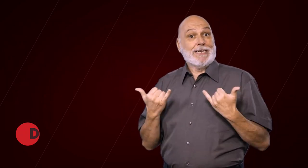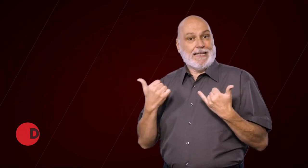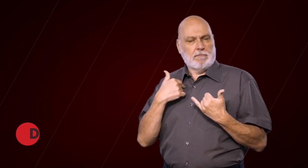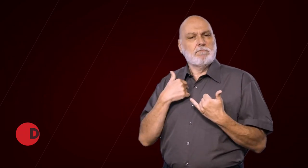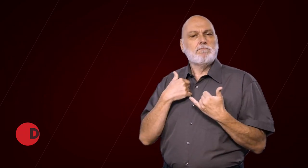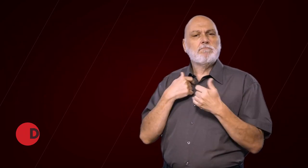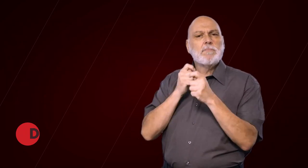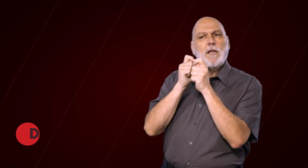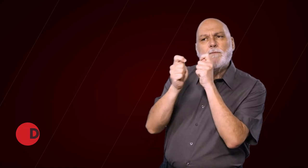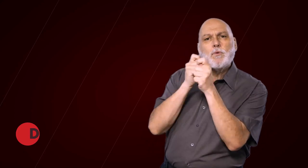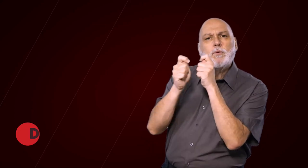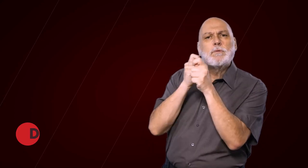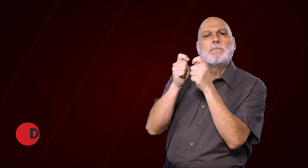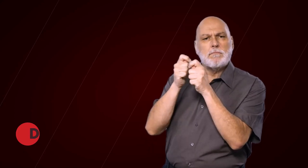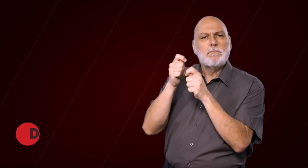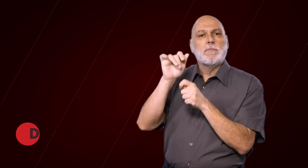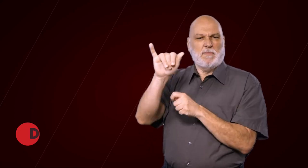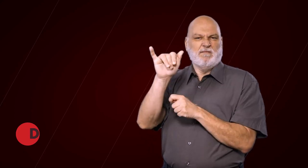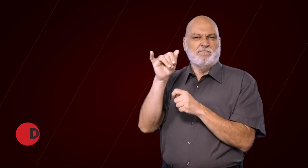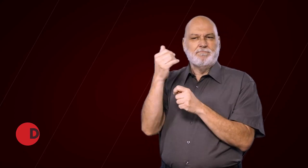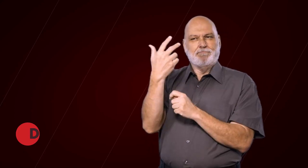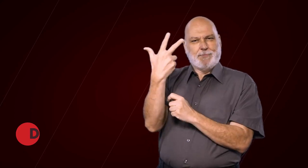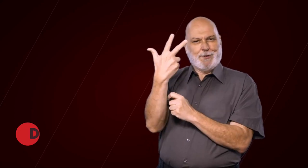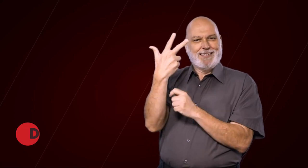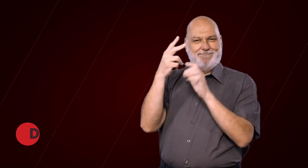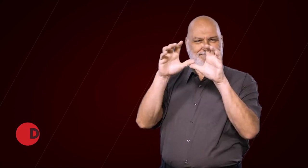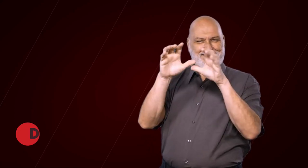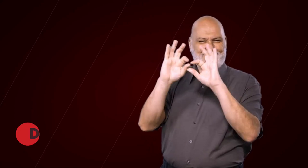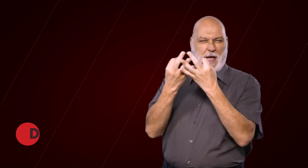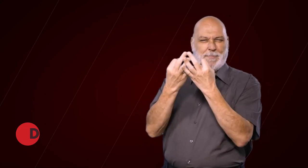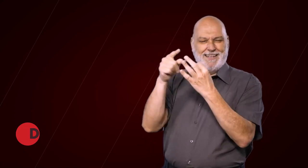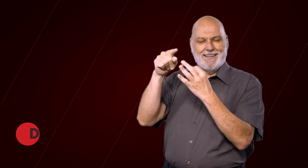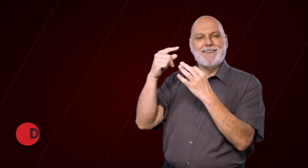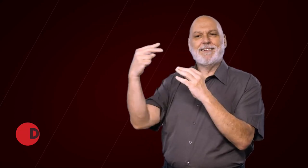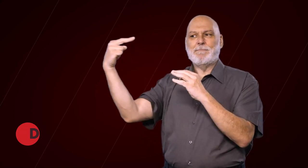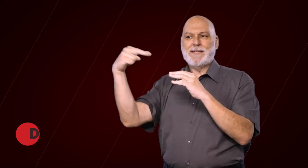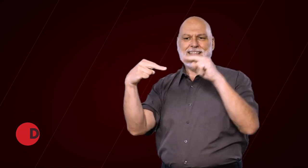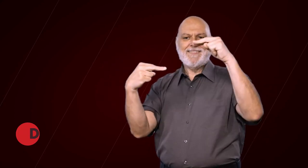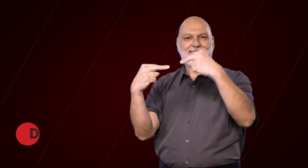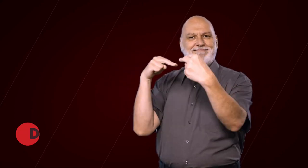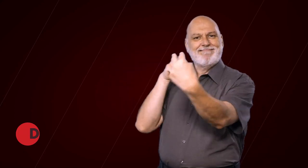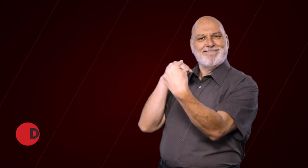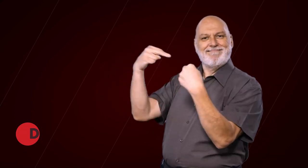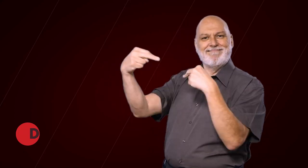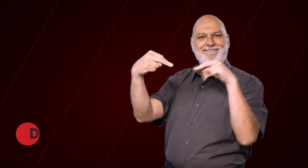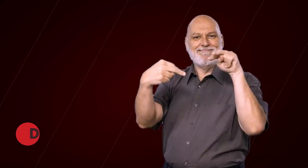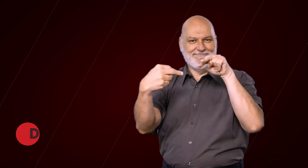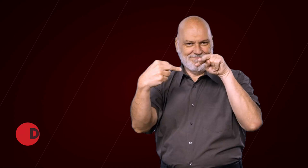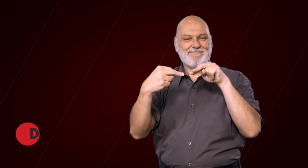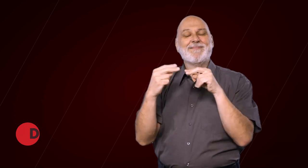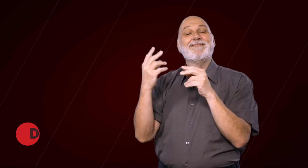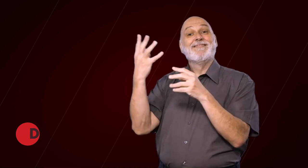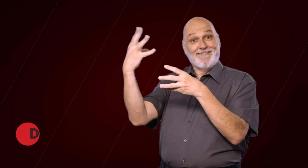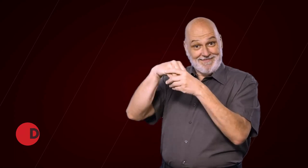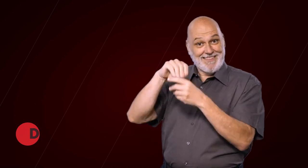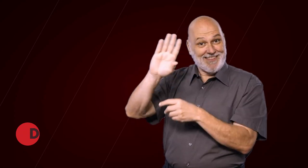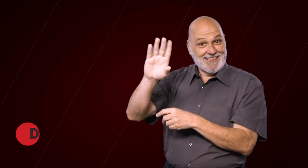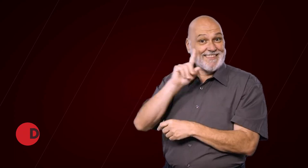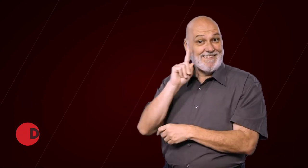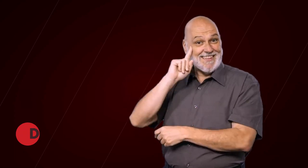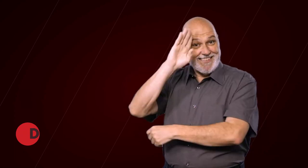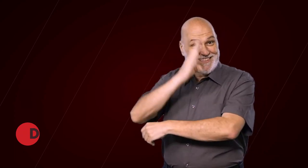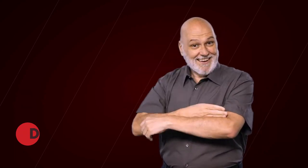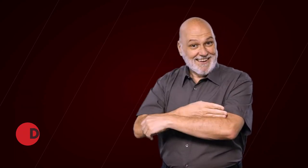Today I will interview and get perspectives of 3 members of a